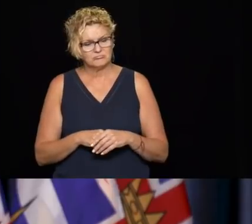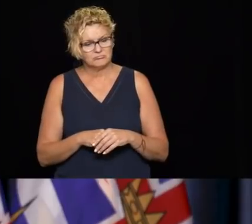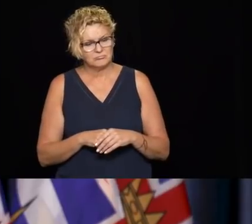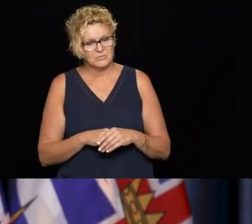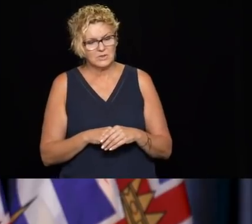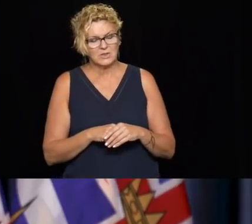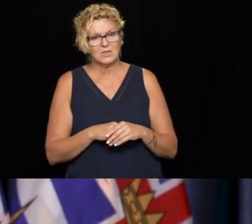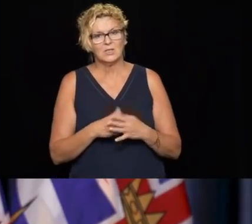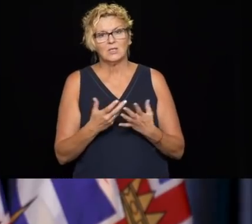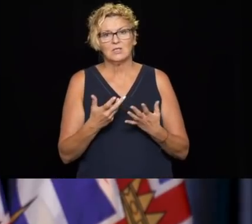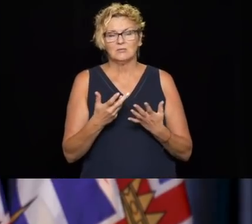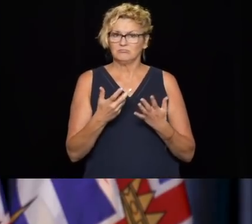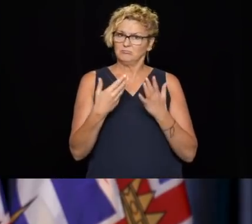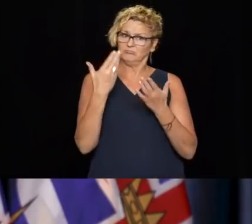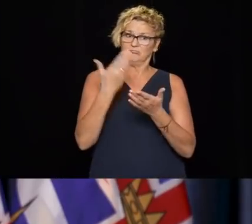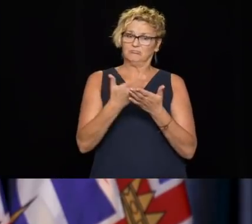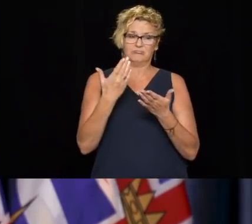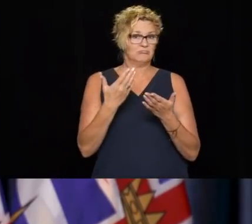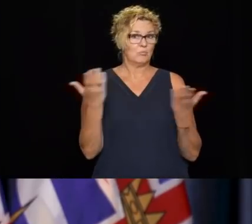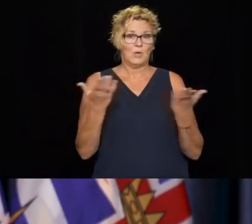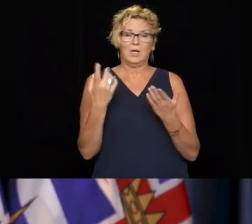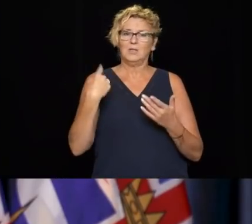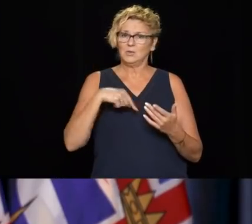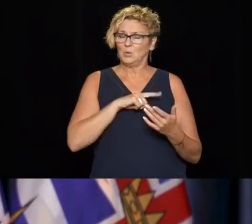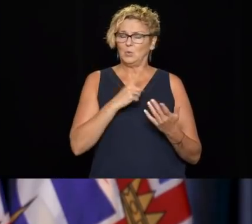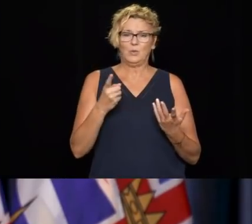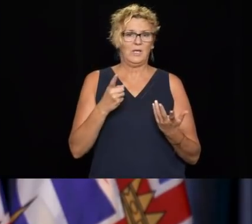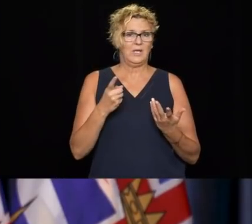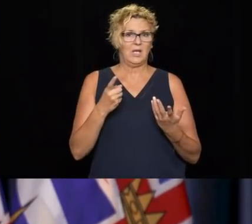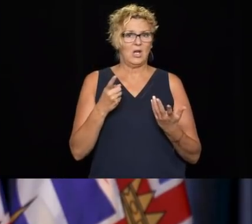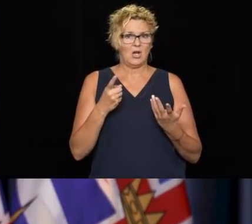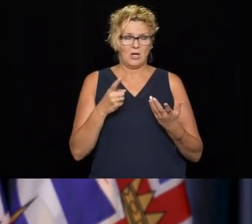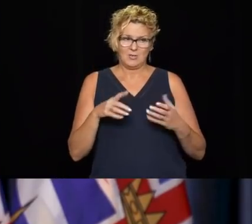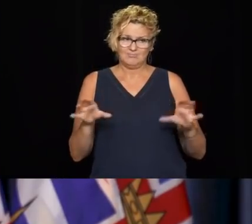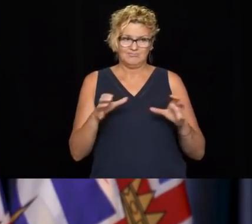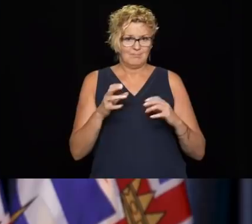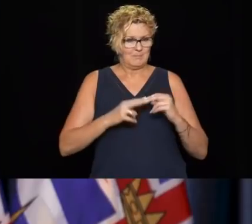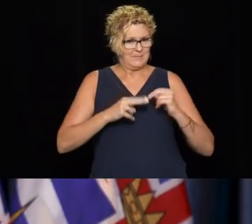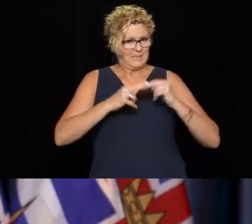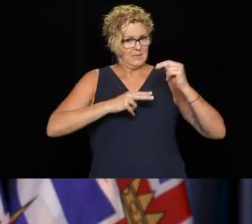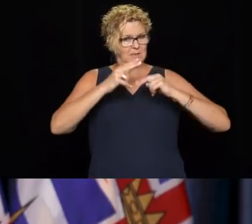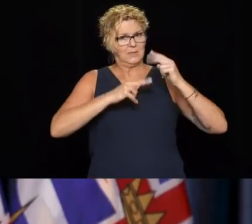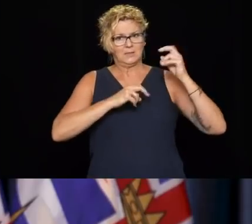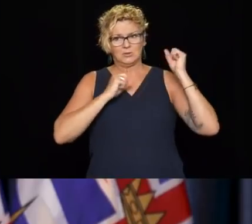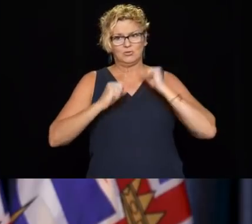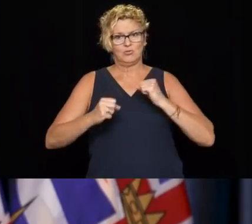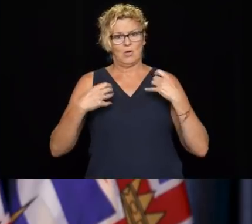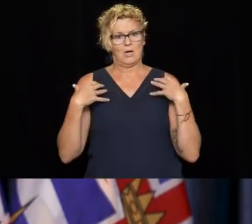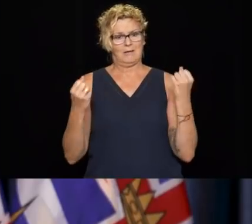and we will continue to make adjustments but the important thing about this point is that the resources are in place for healthcare